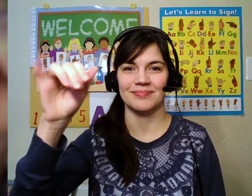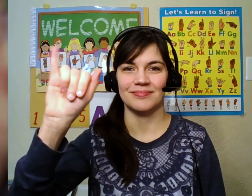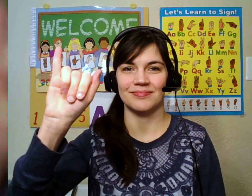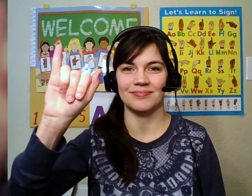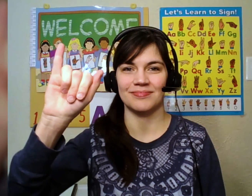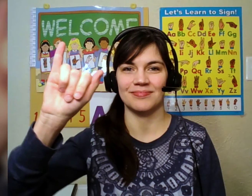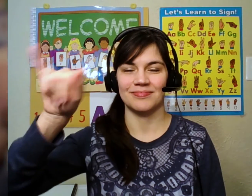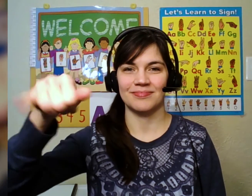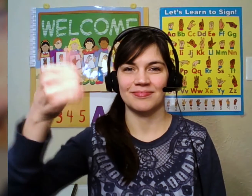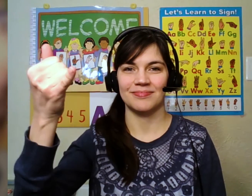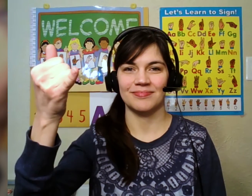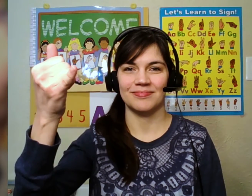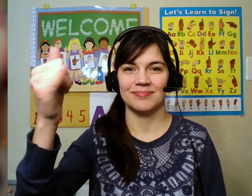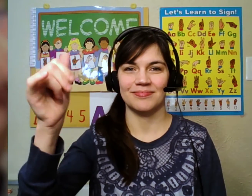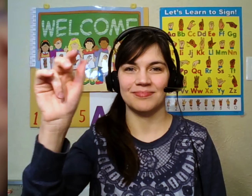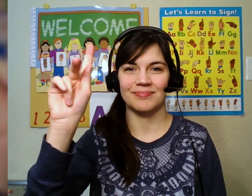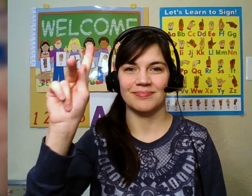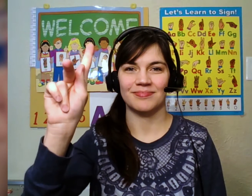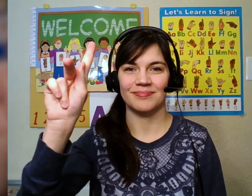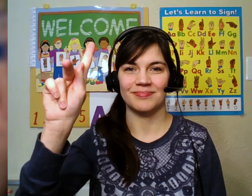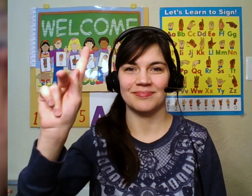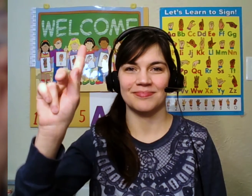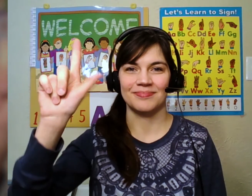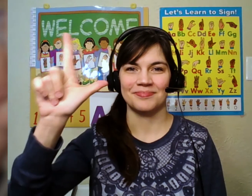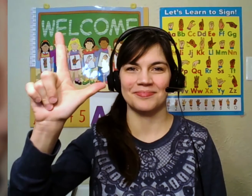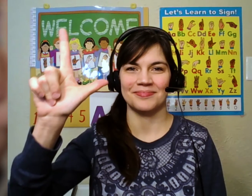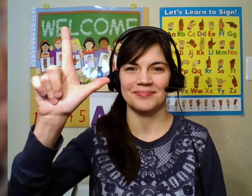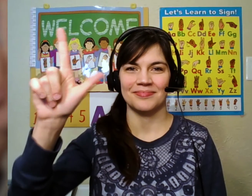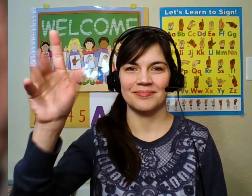I J K L